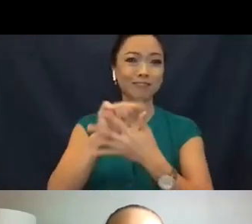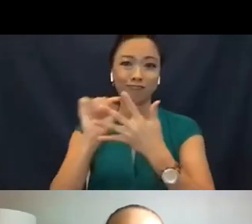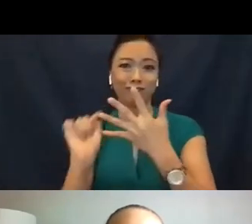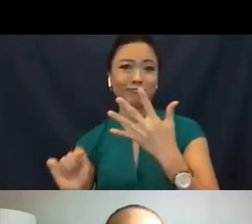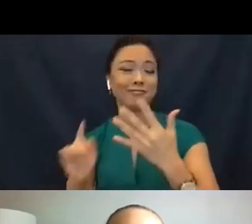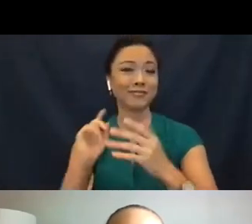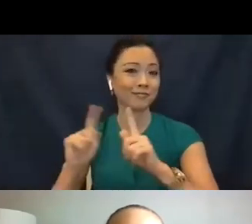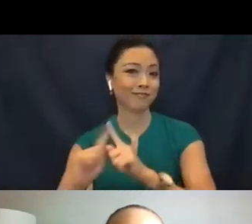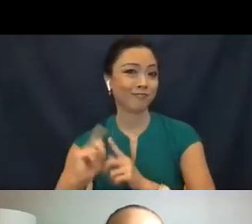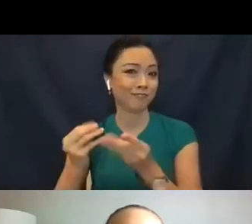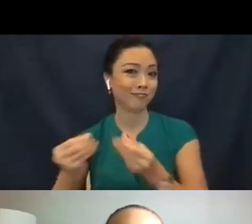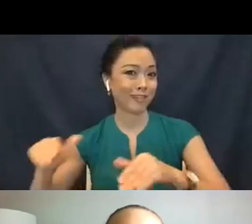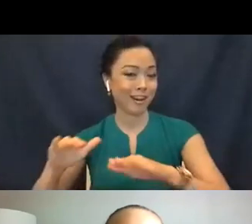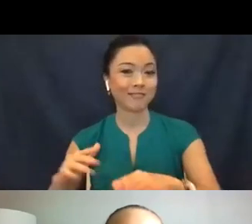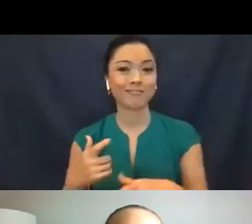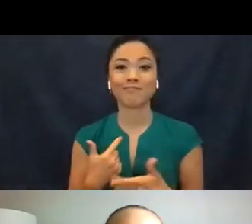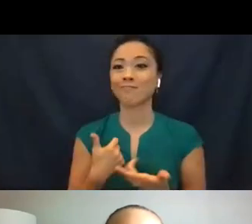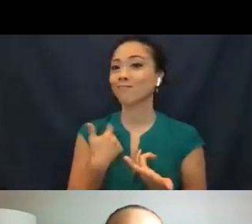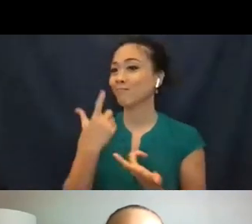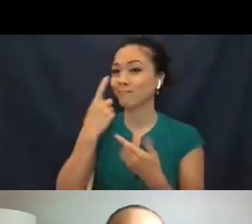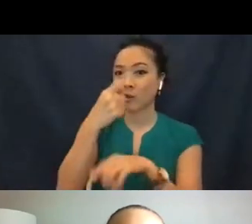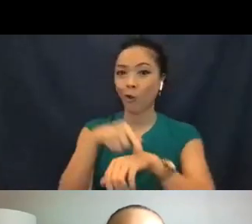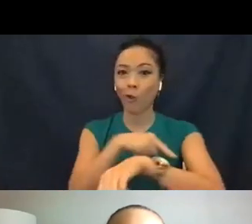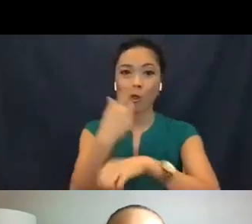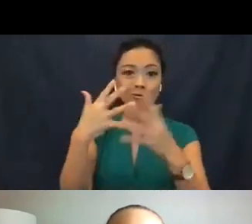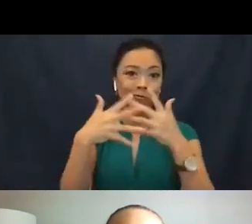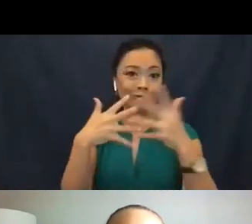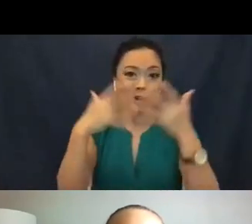a black polo, have longish gray hair with glasses and I'm sitting